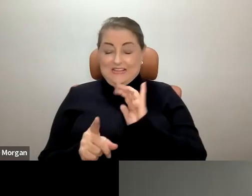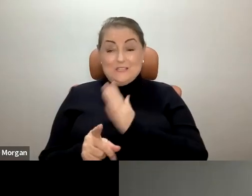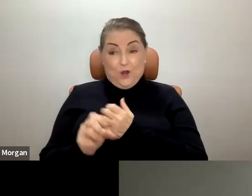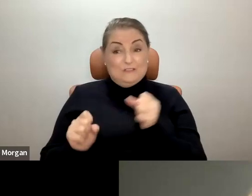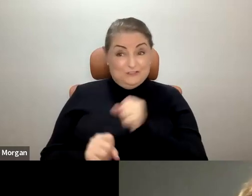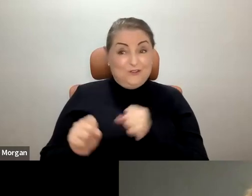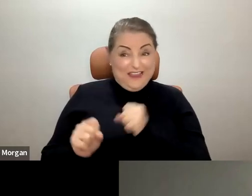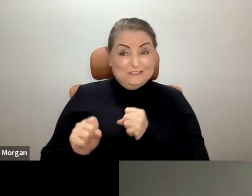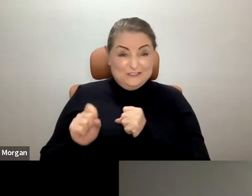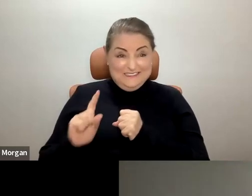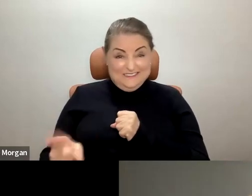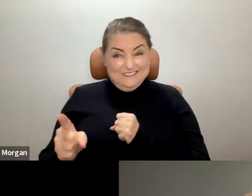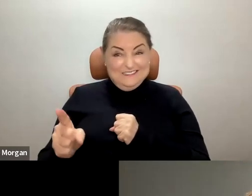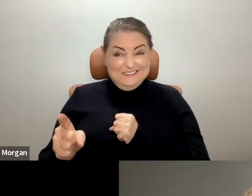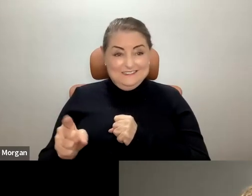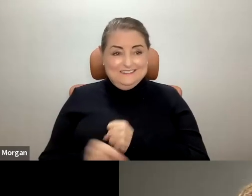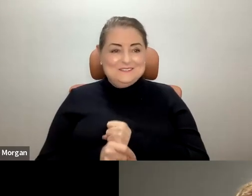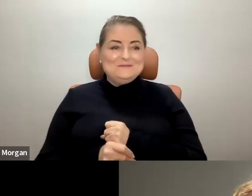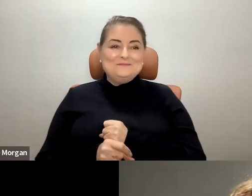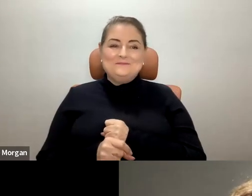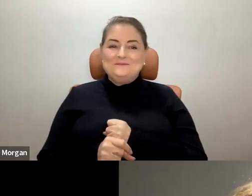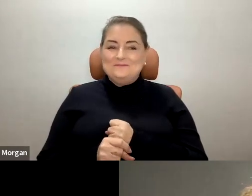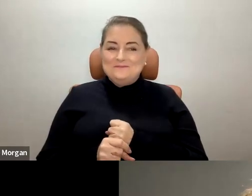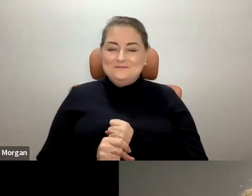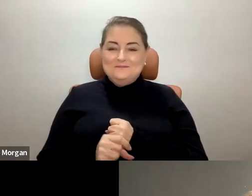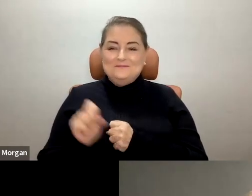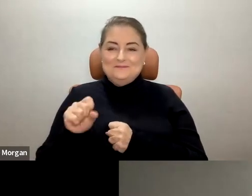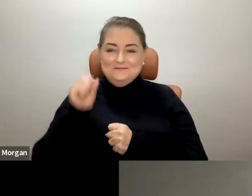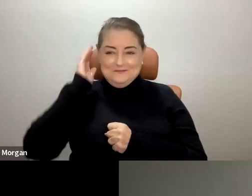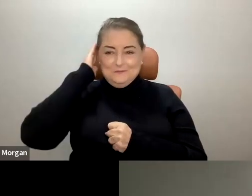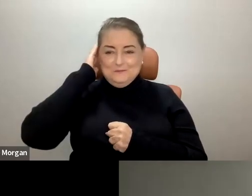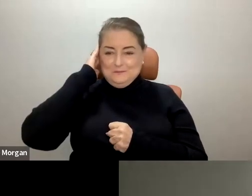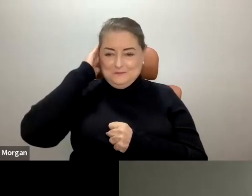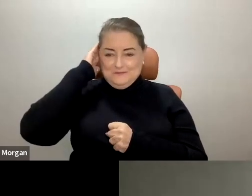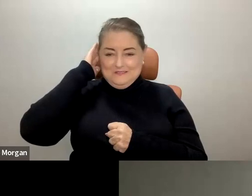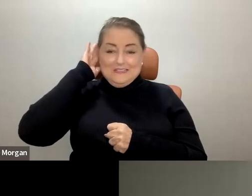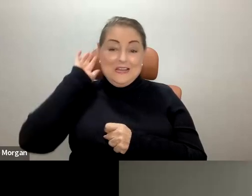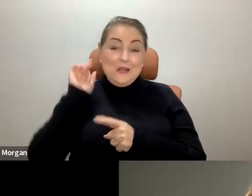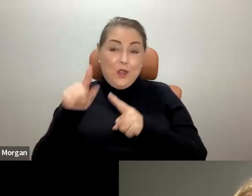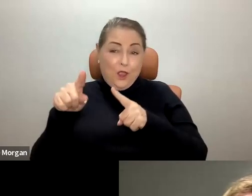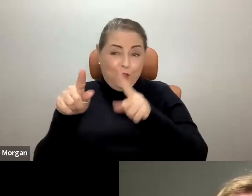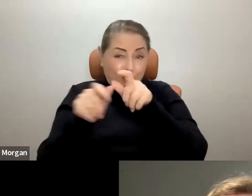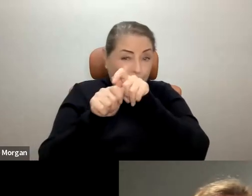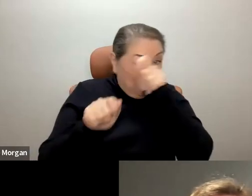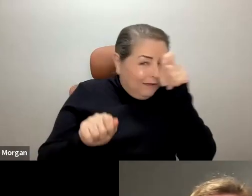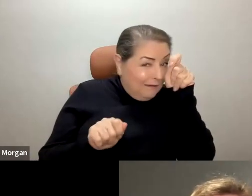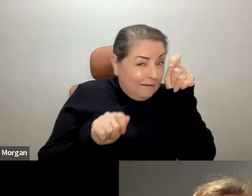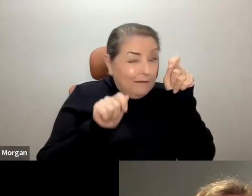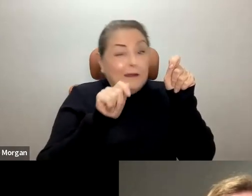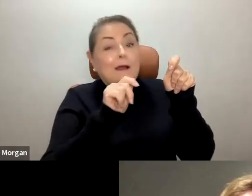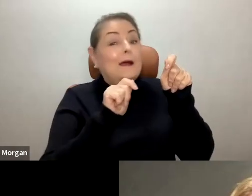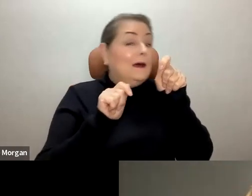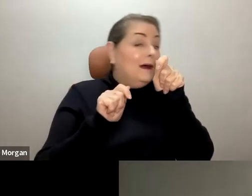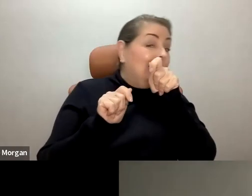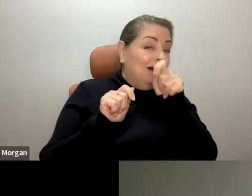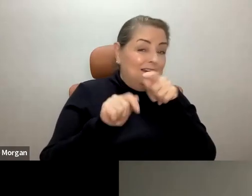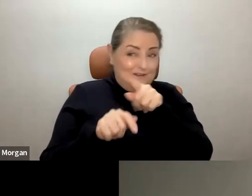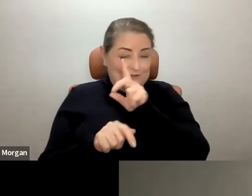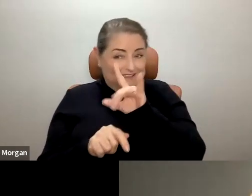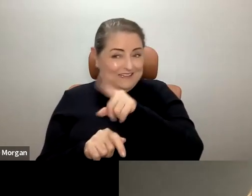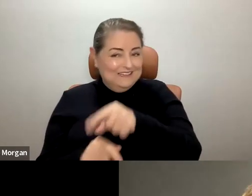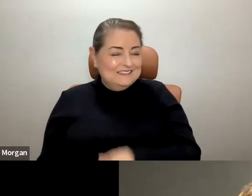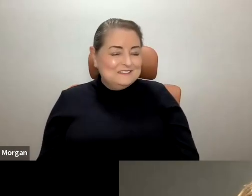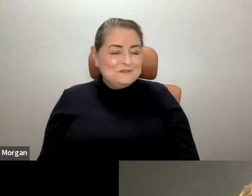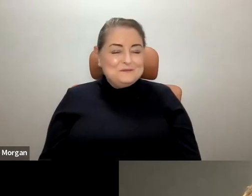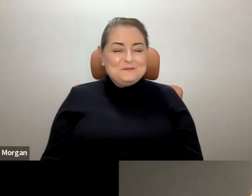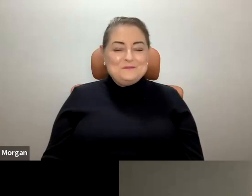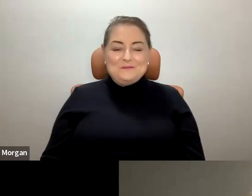You're looking behind the curtain I see.